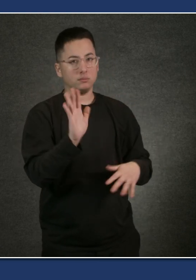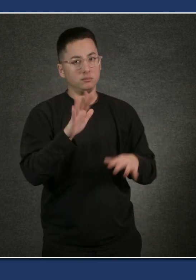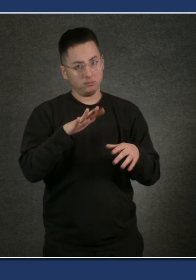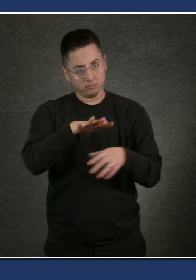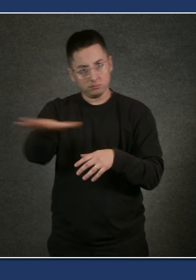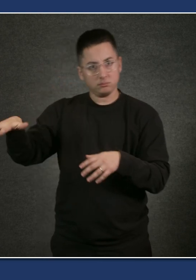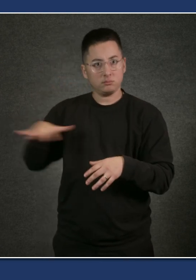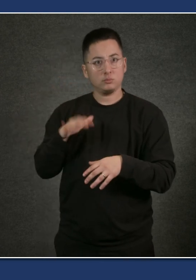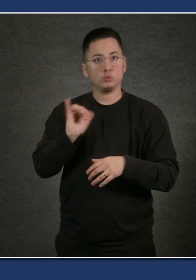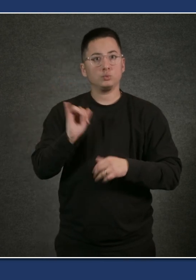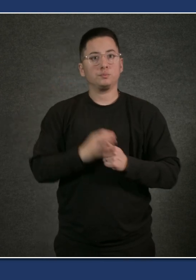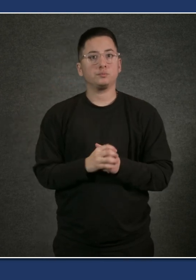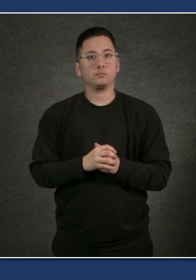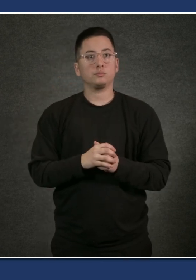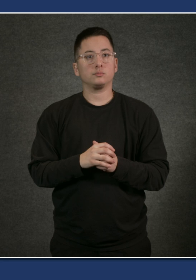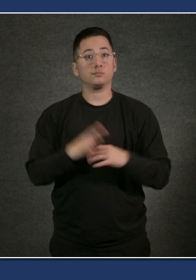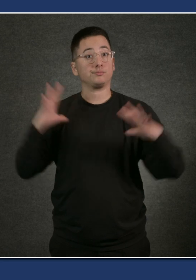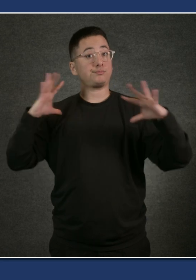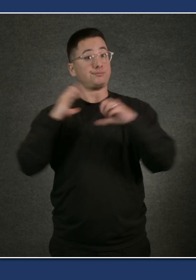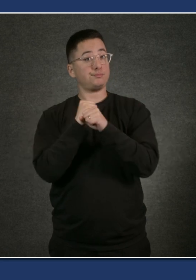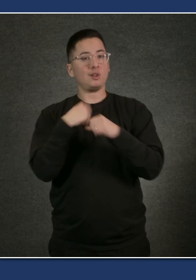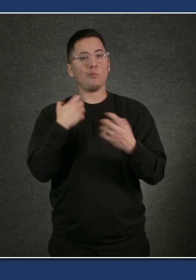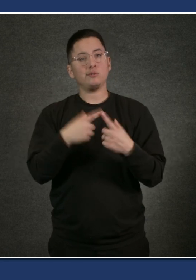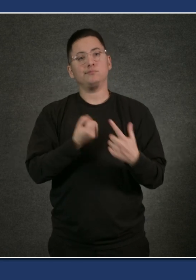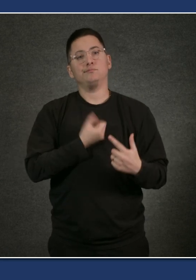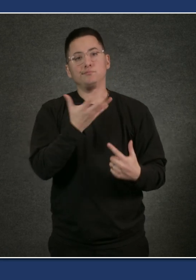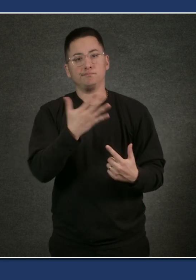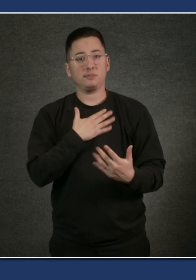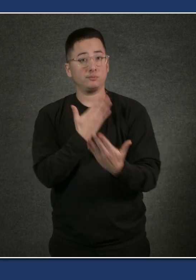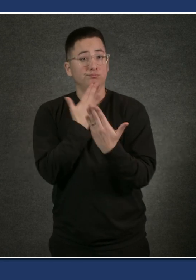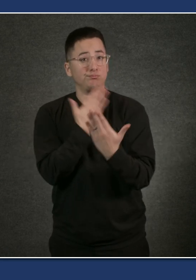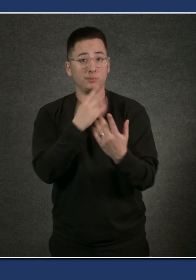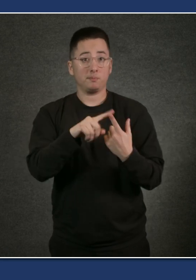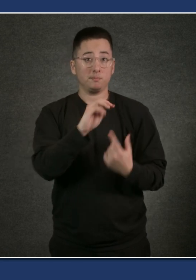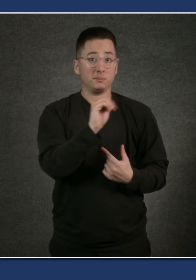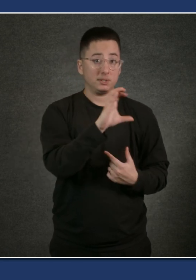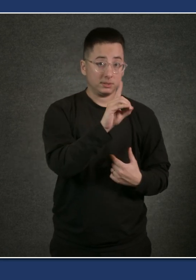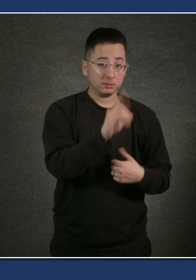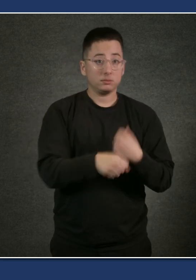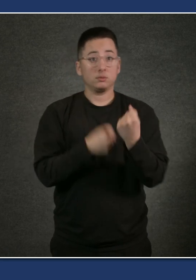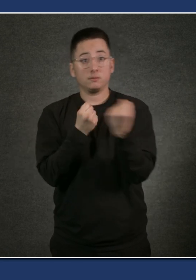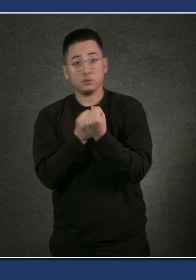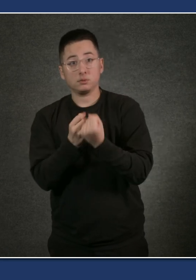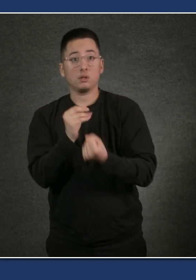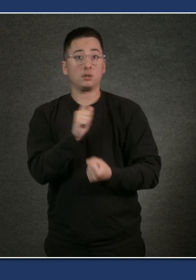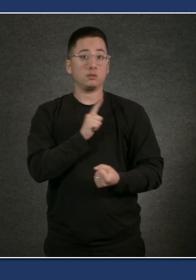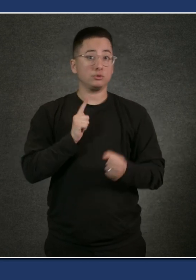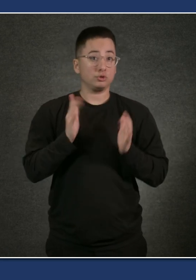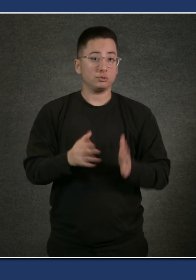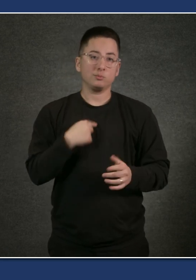to the Minnesota Council on Disability, advocates, and legislators. I look forward to working with all of you.